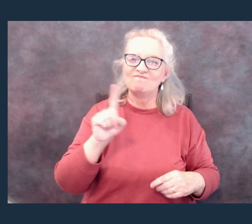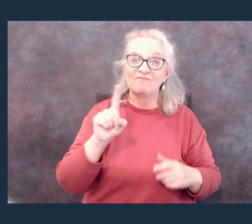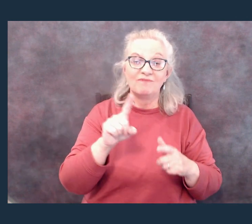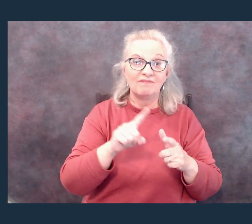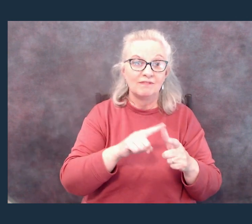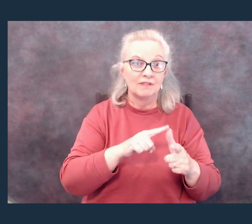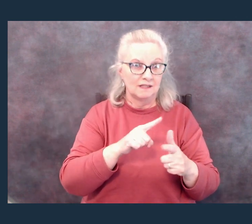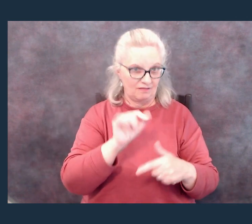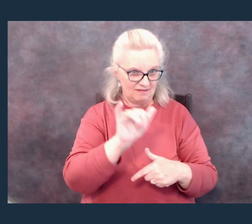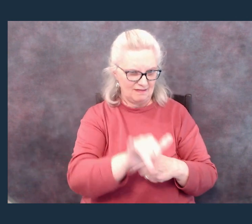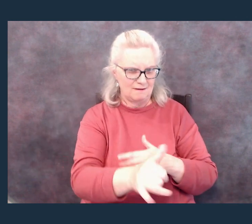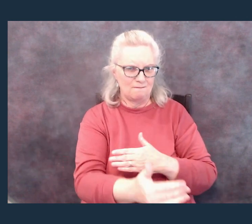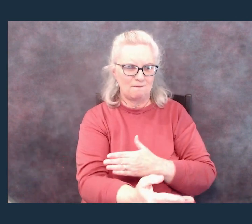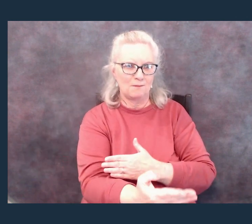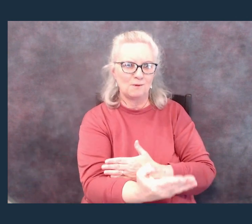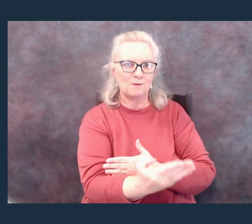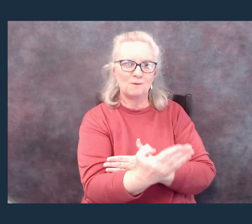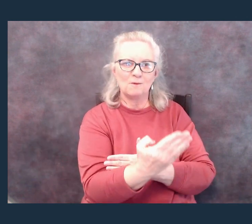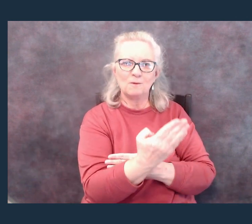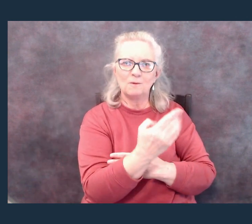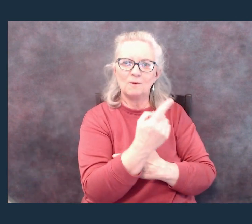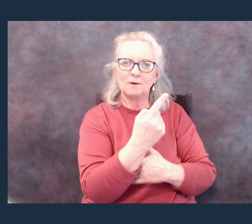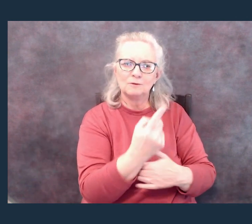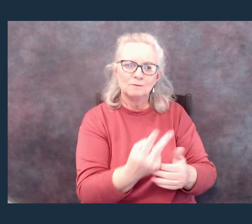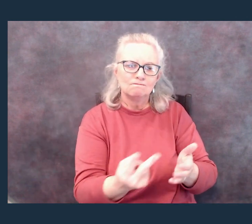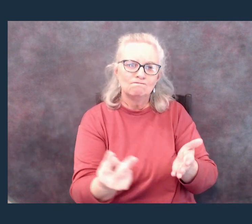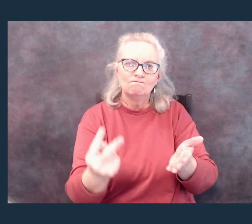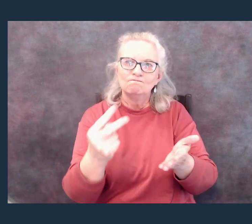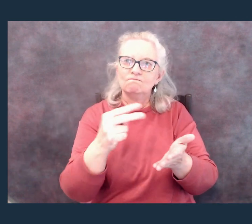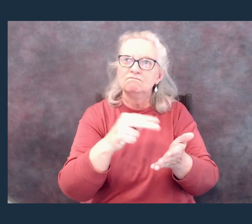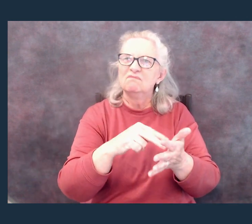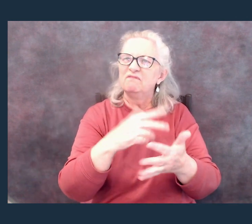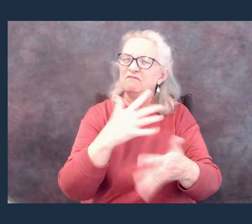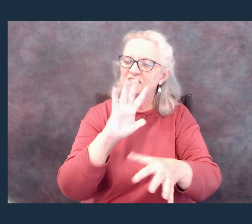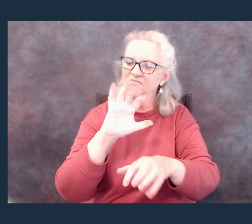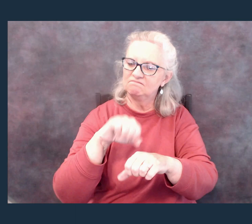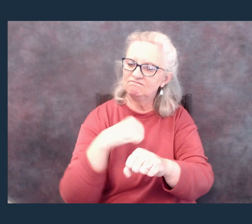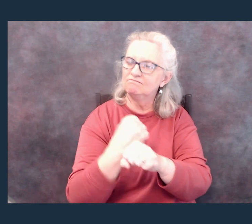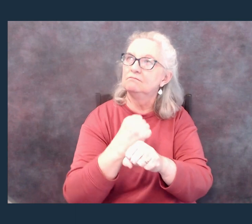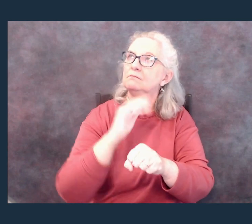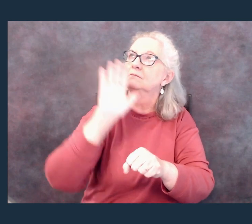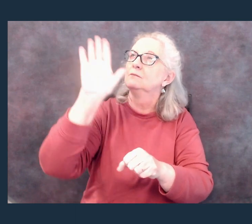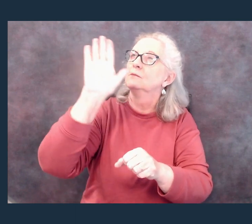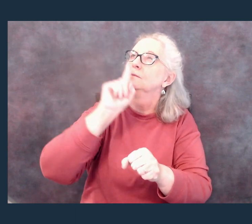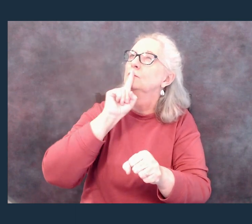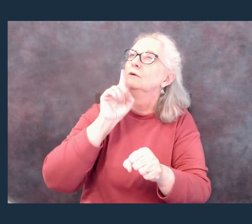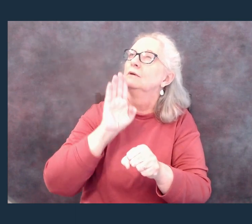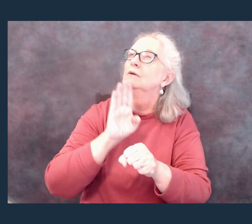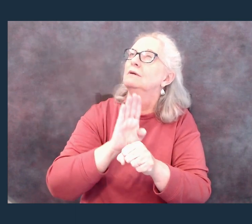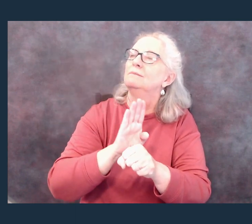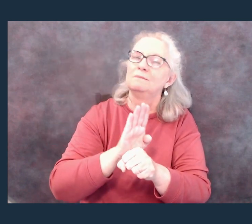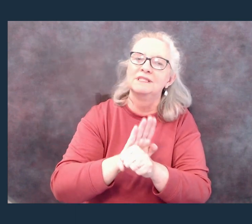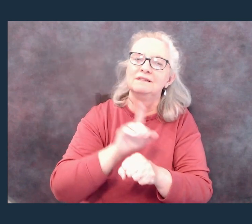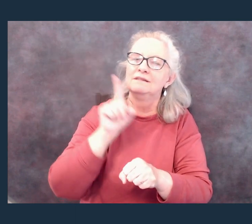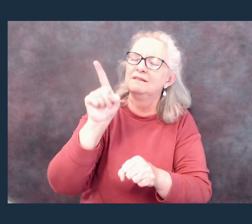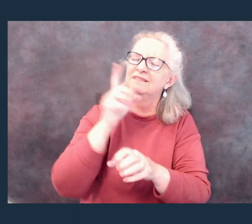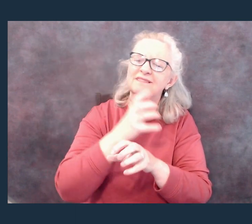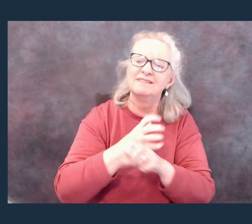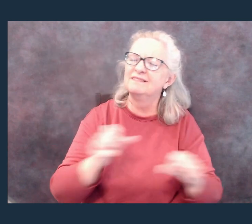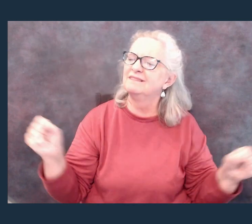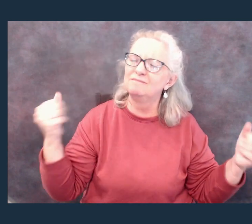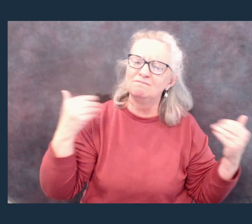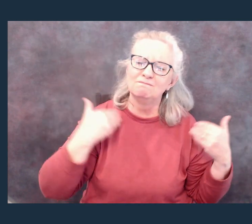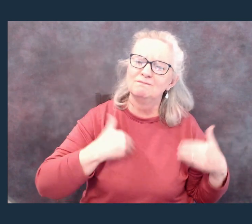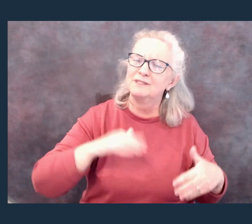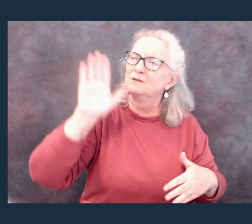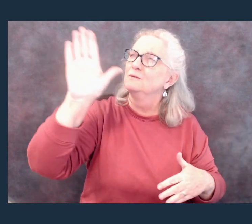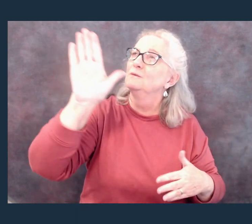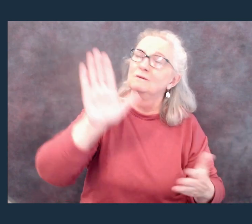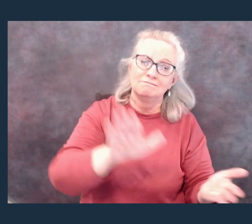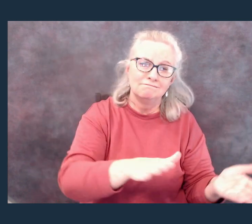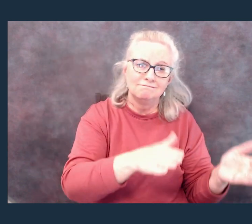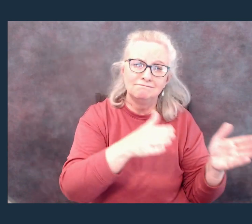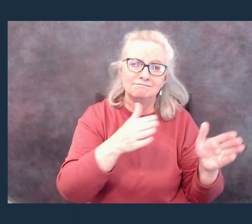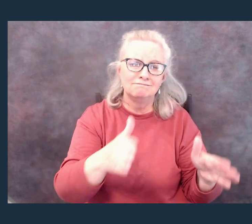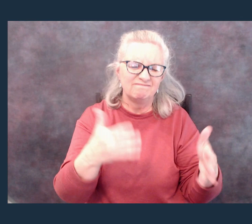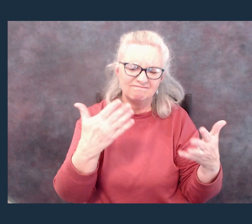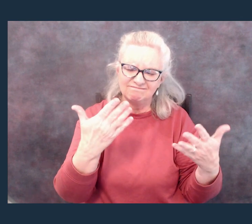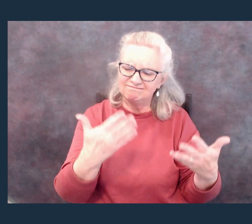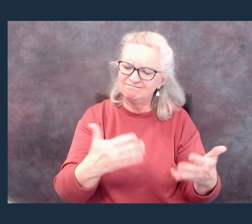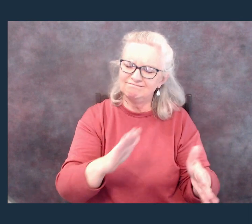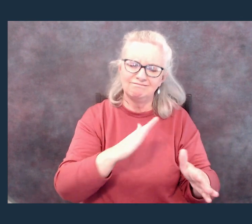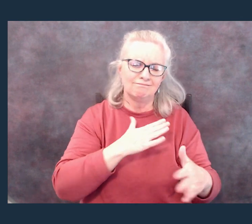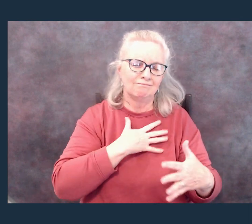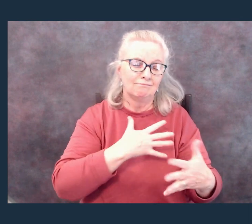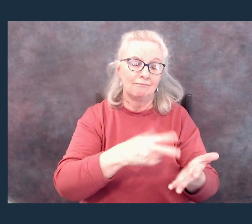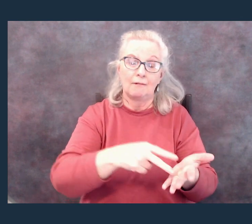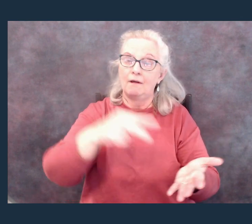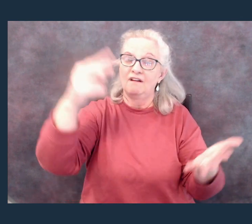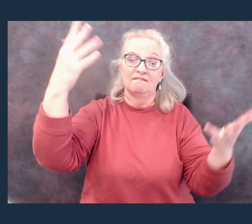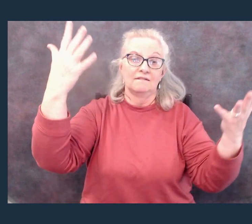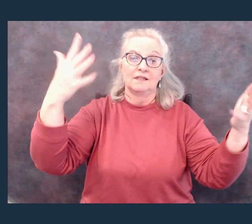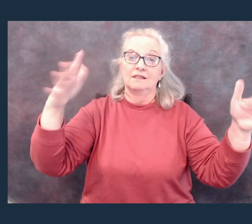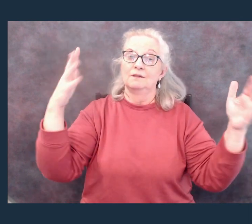Then came the morning that sealed the promise Your buried body began to breathe